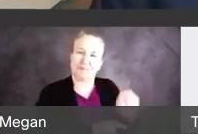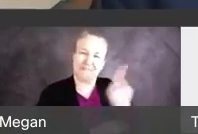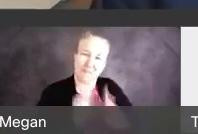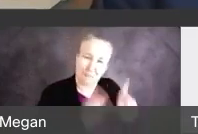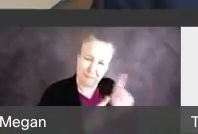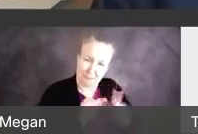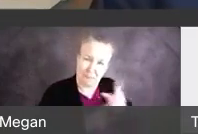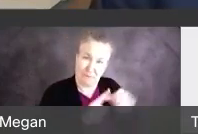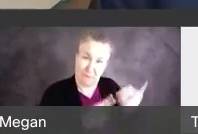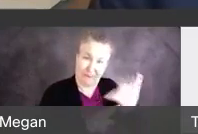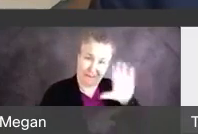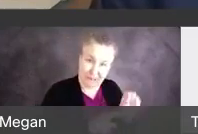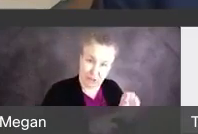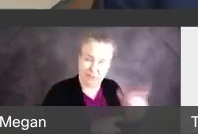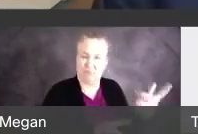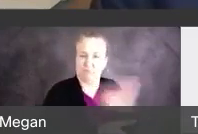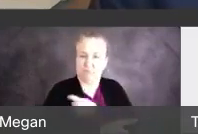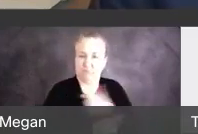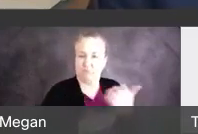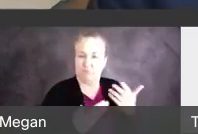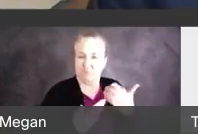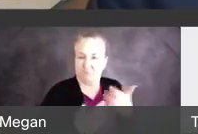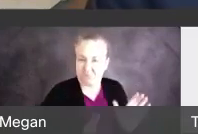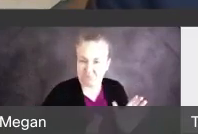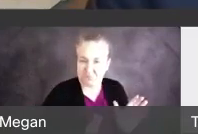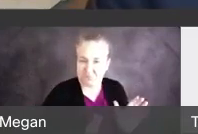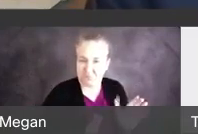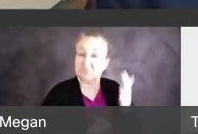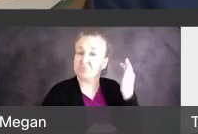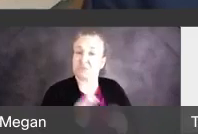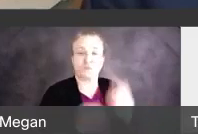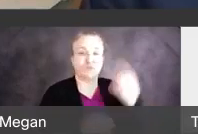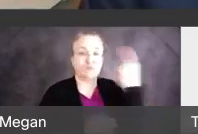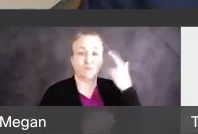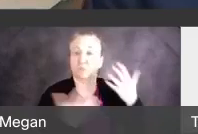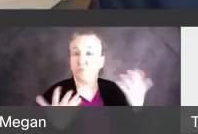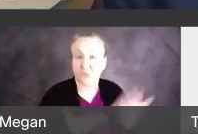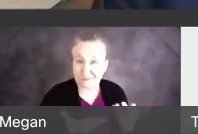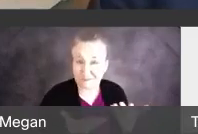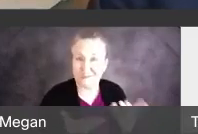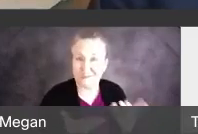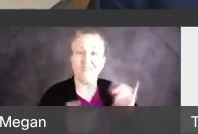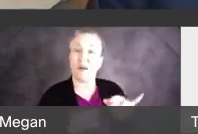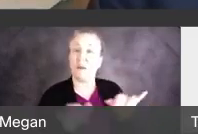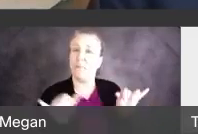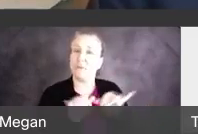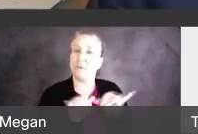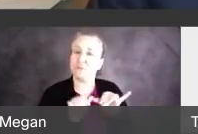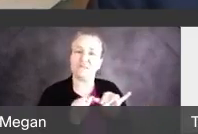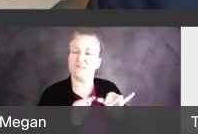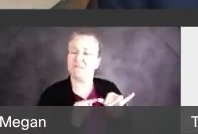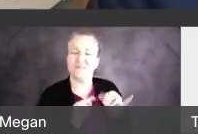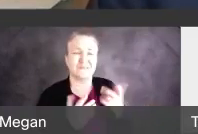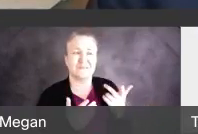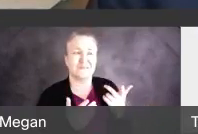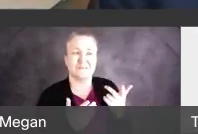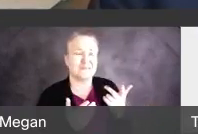county that have been vaccinated for a very simple reason. That measure does not in any way account